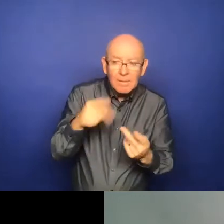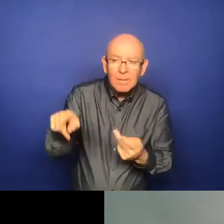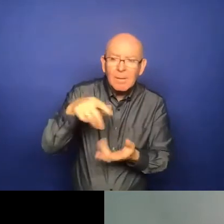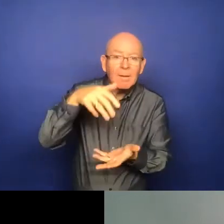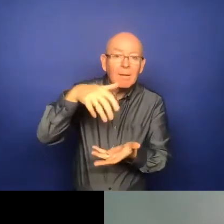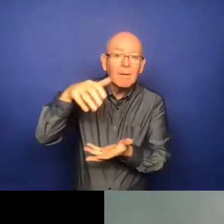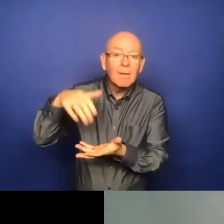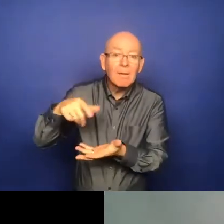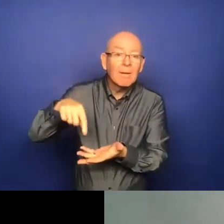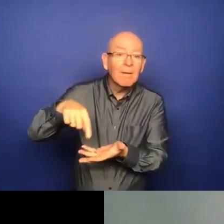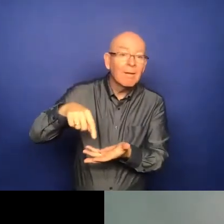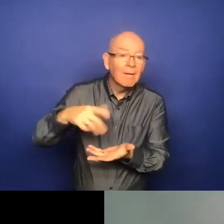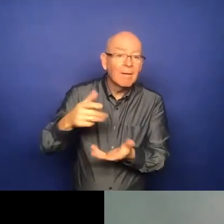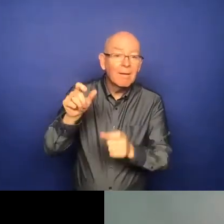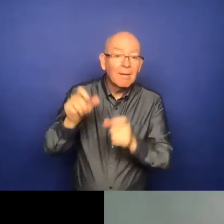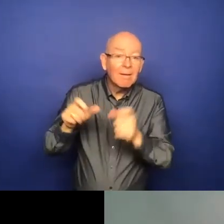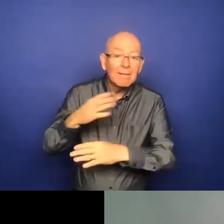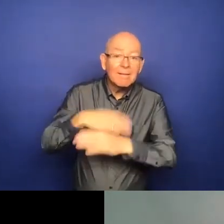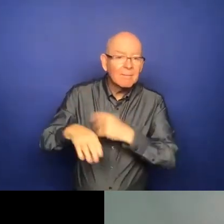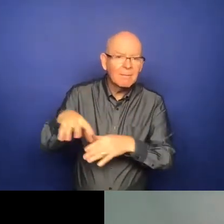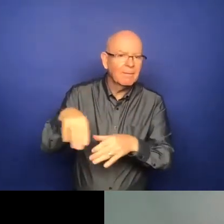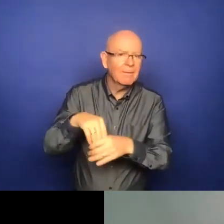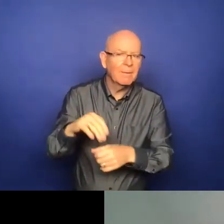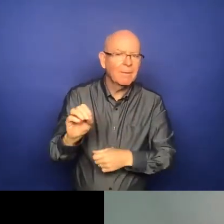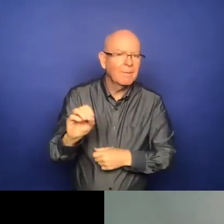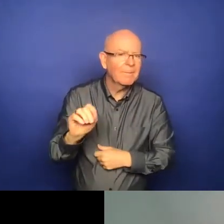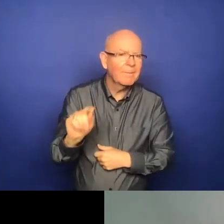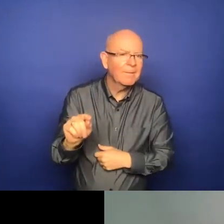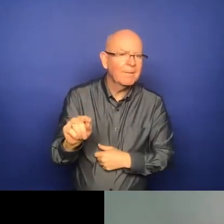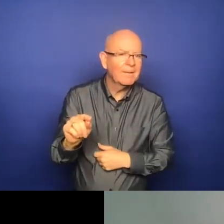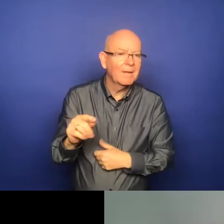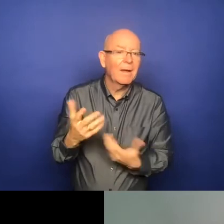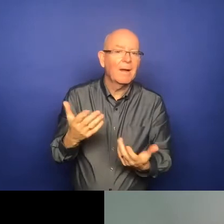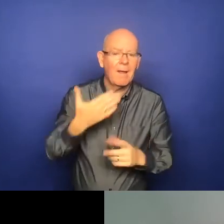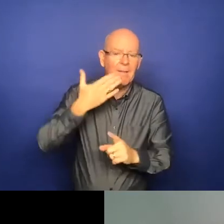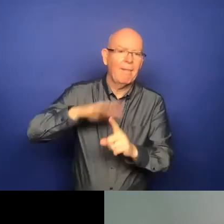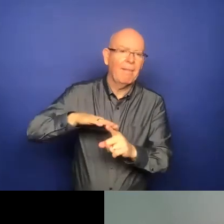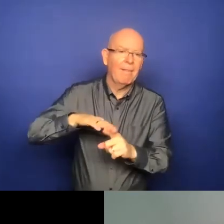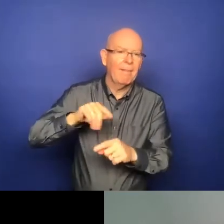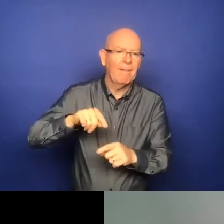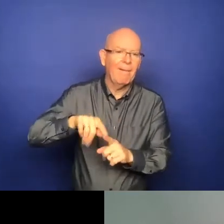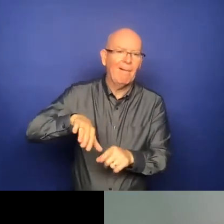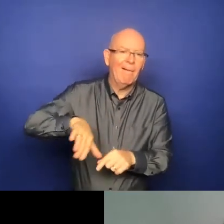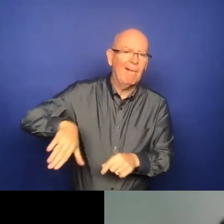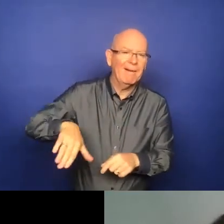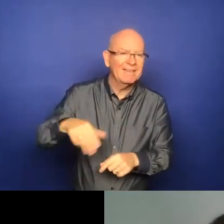where there is no interviewer in the household who is observing what is going on. There are also some challenges